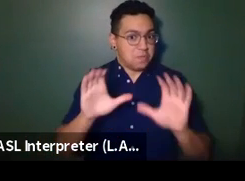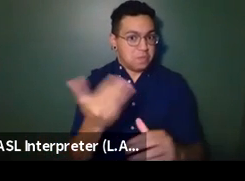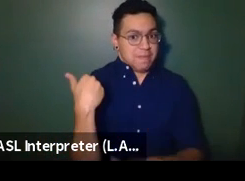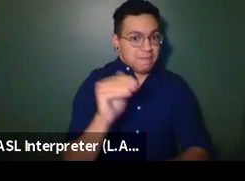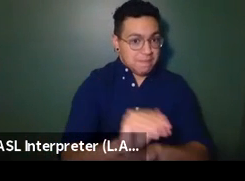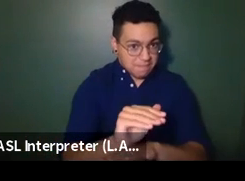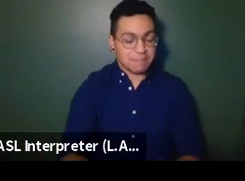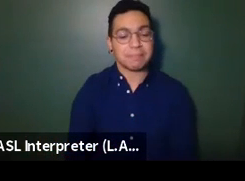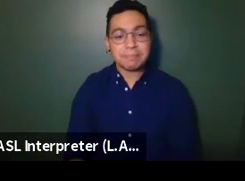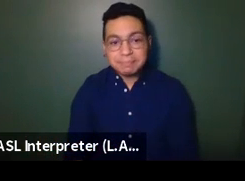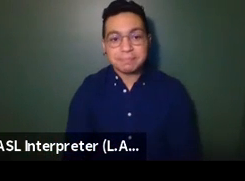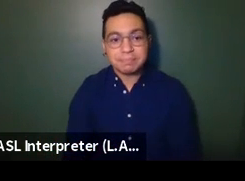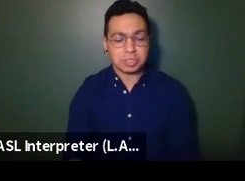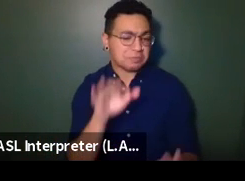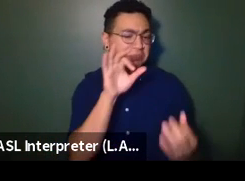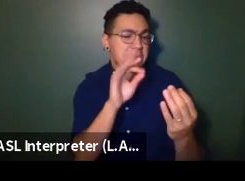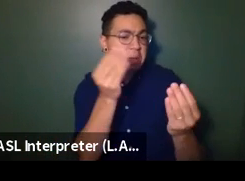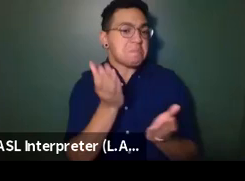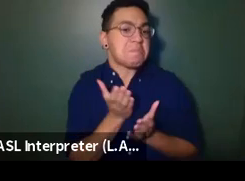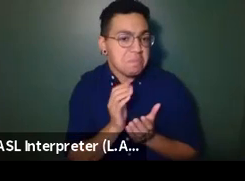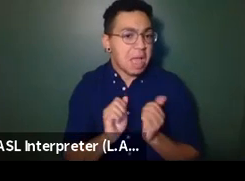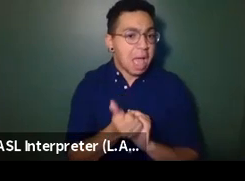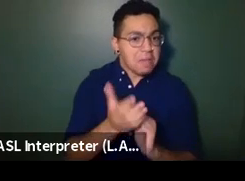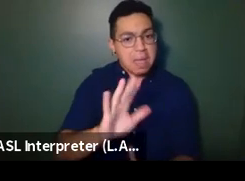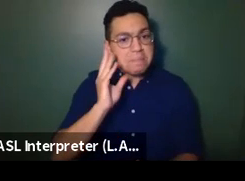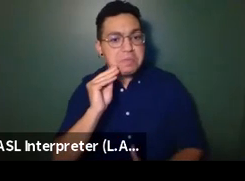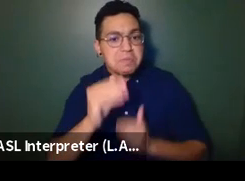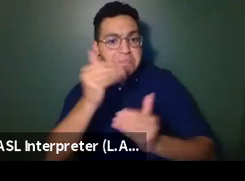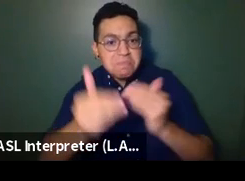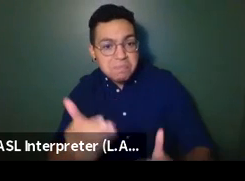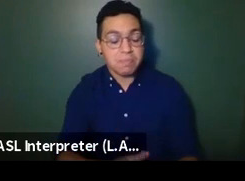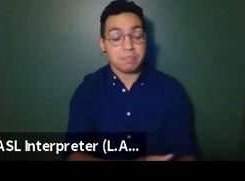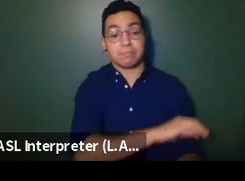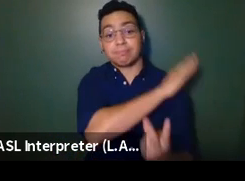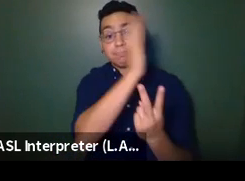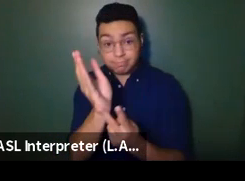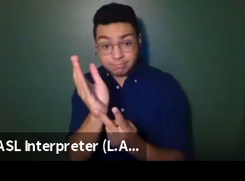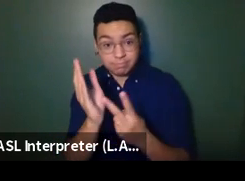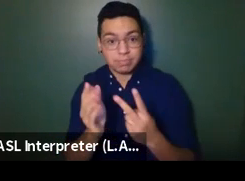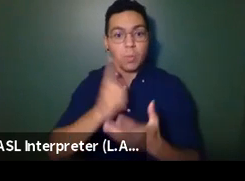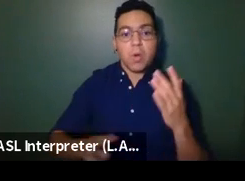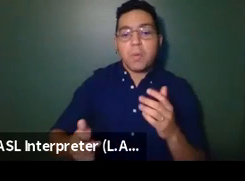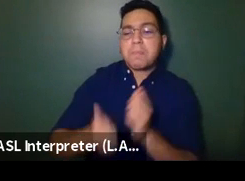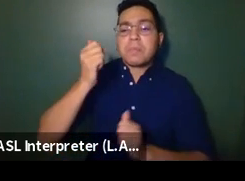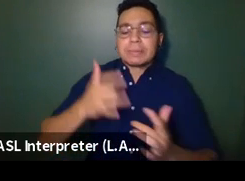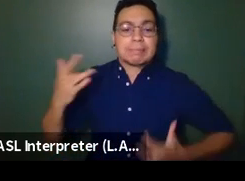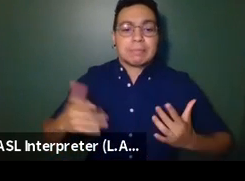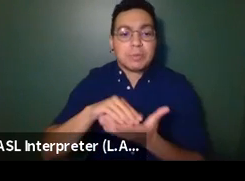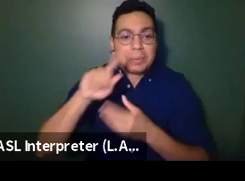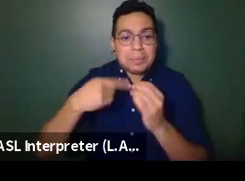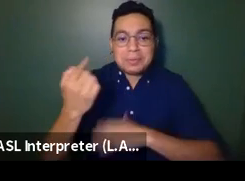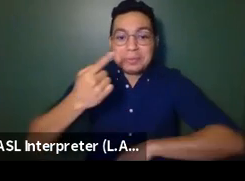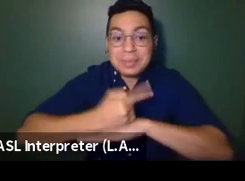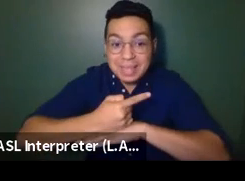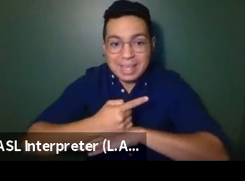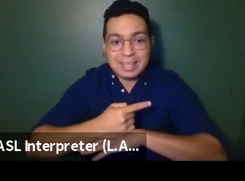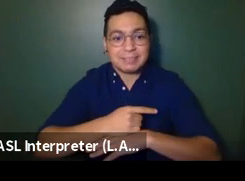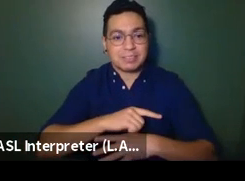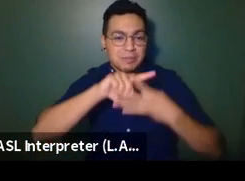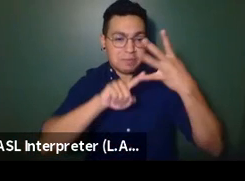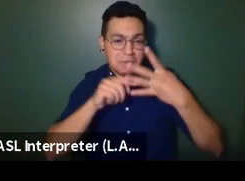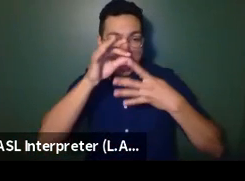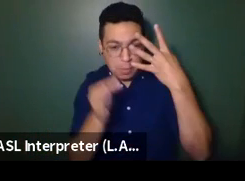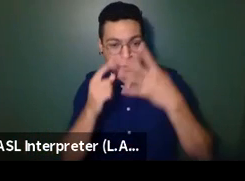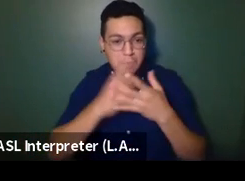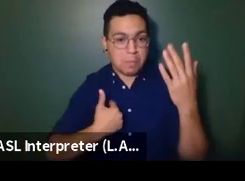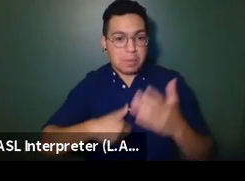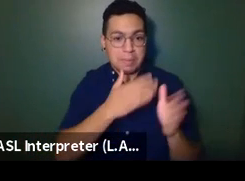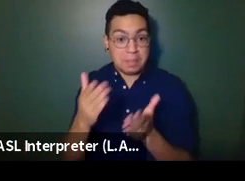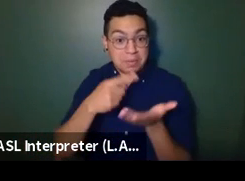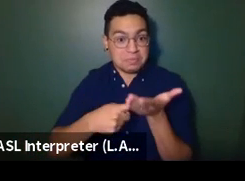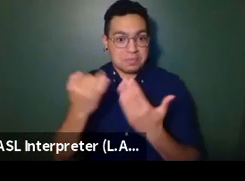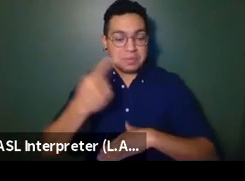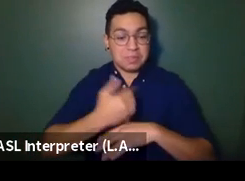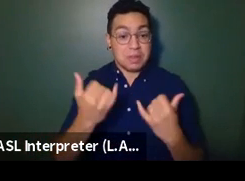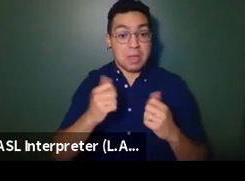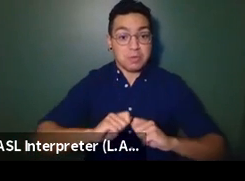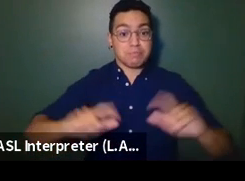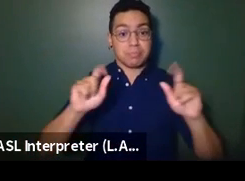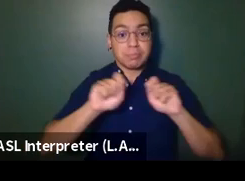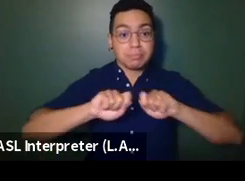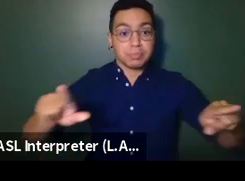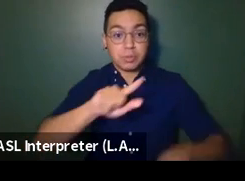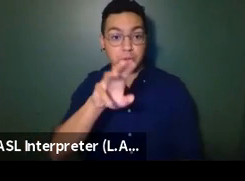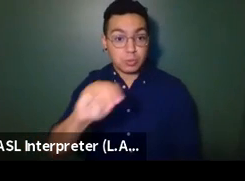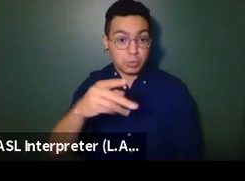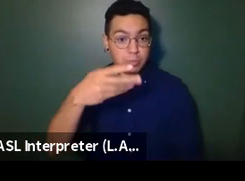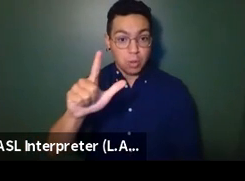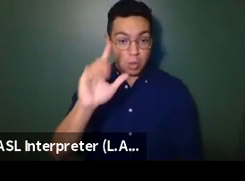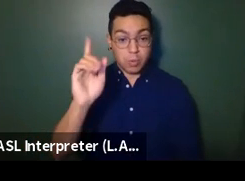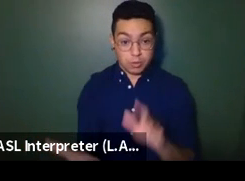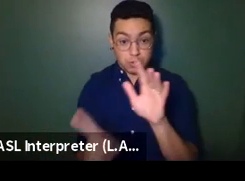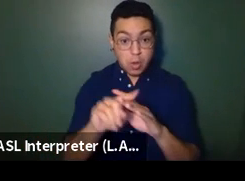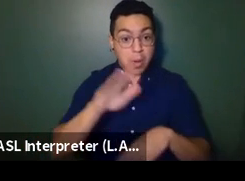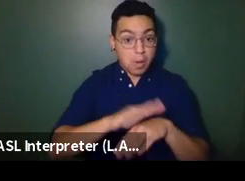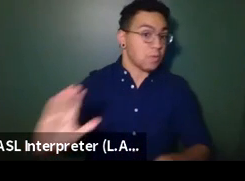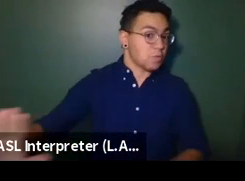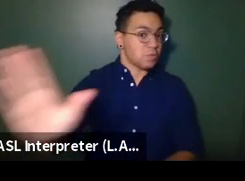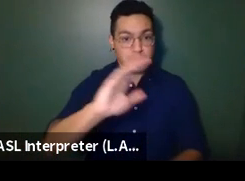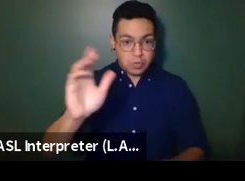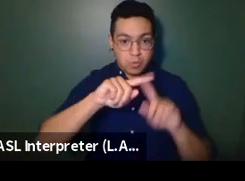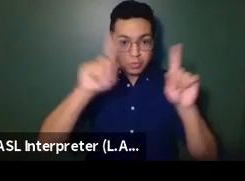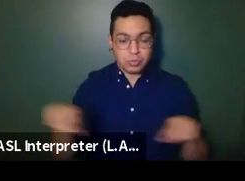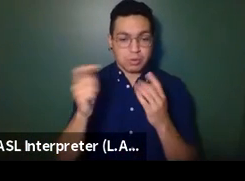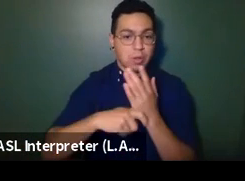Andrew Hickman: Just giving us feedback on what you were able to try as well as what are you most excited to learn today and it goes over a little bit of what we go today. So I'm going to launch that poll. It is in, Zoom, so it will appear on your screen. So just respond to the poll, please.